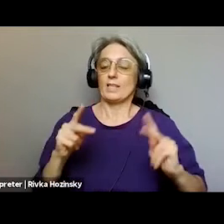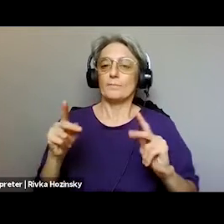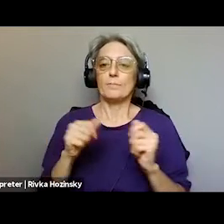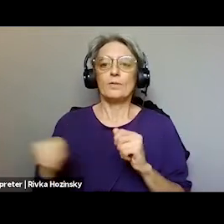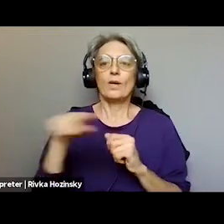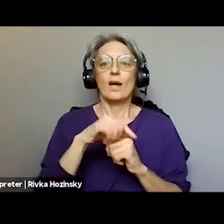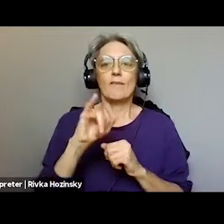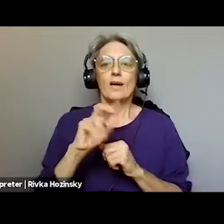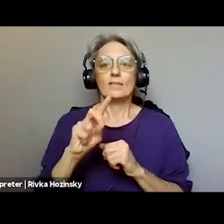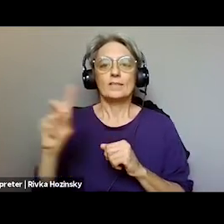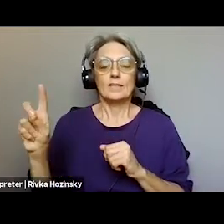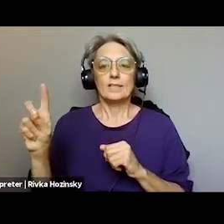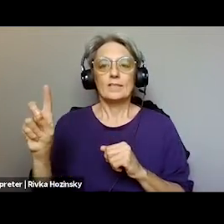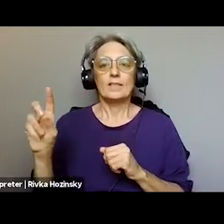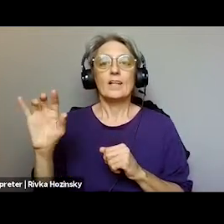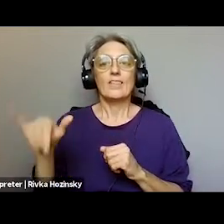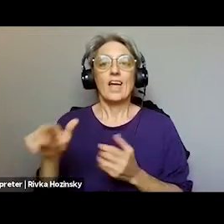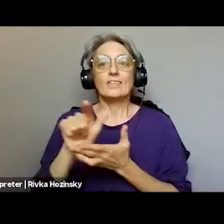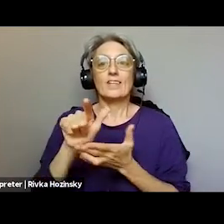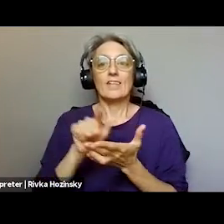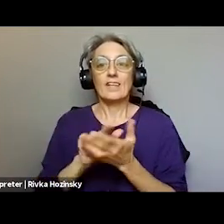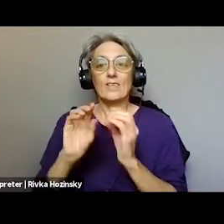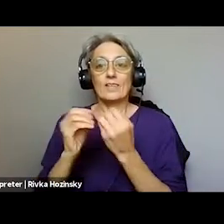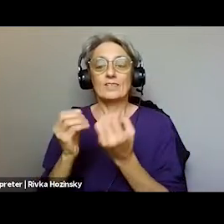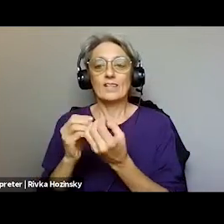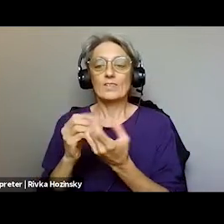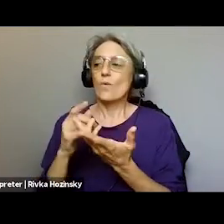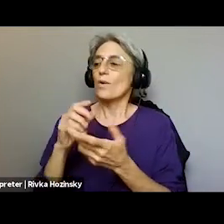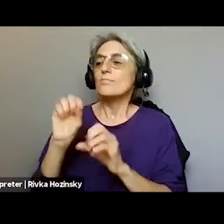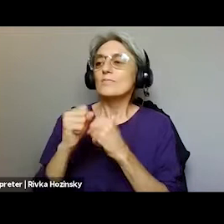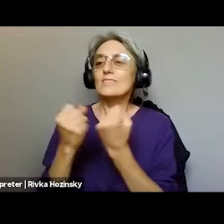legal societal institution that really weighs on people with intellectual developmental disability.